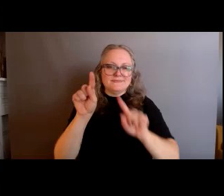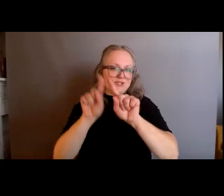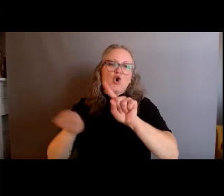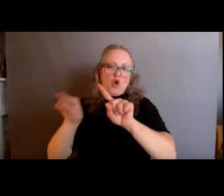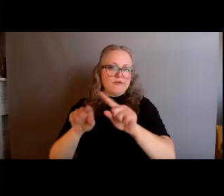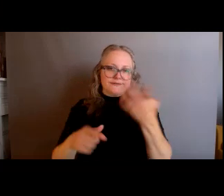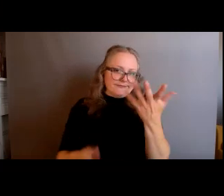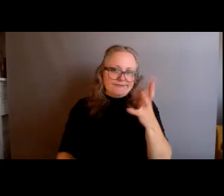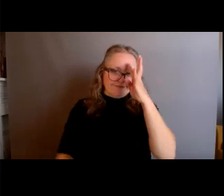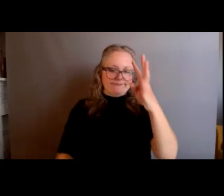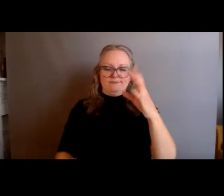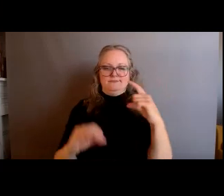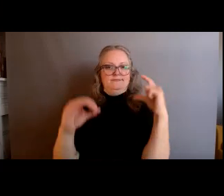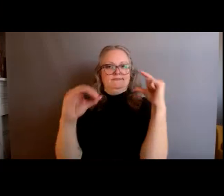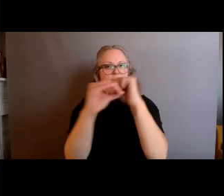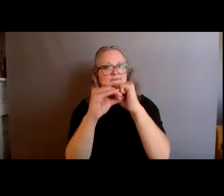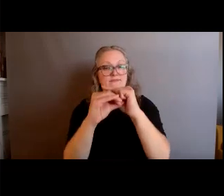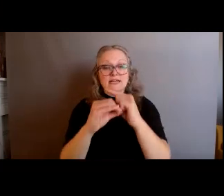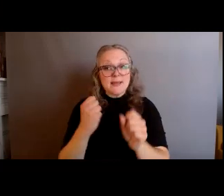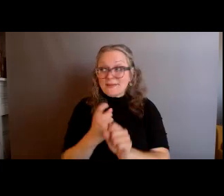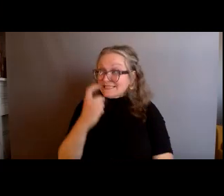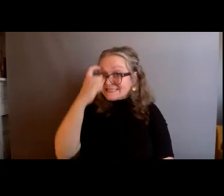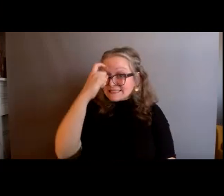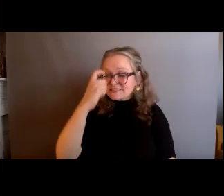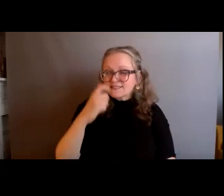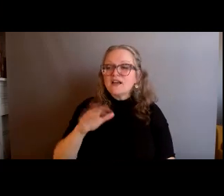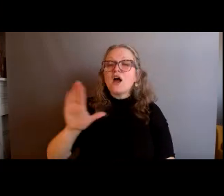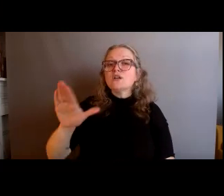Does that make sense? So the line that we see on audiograms is